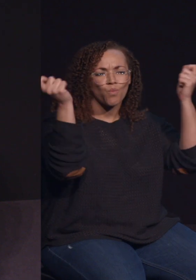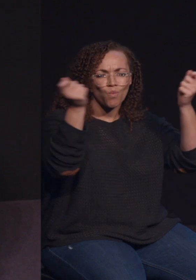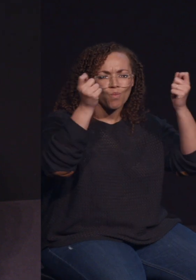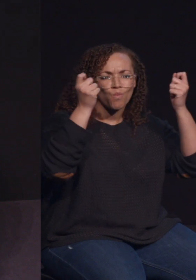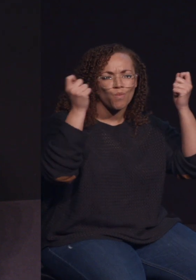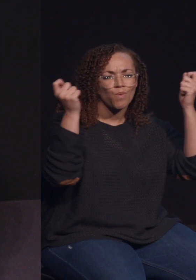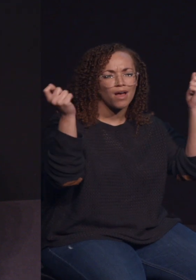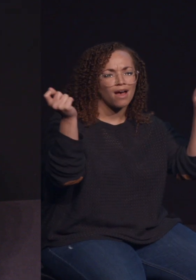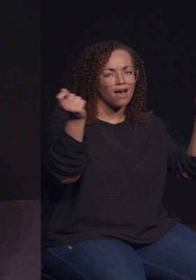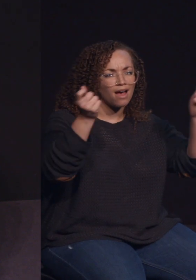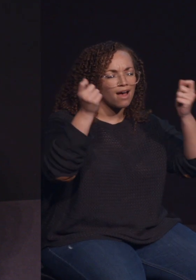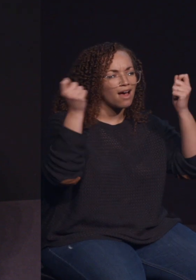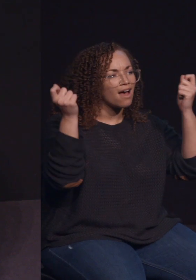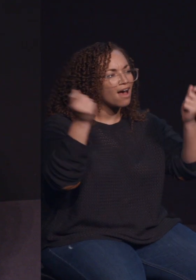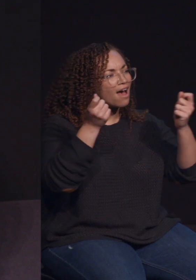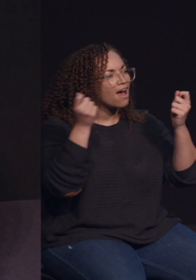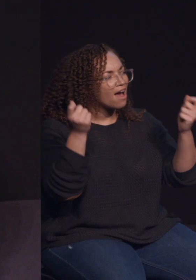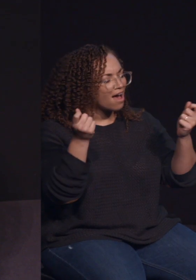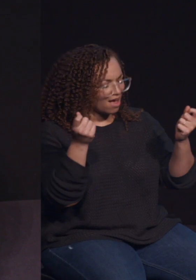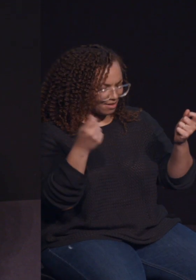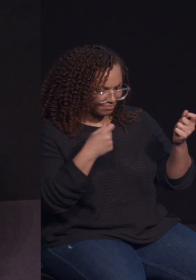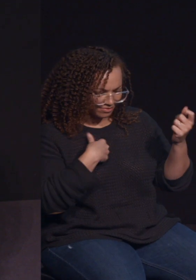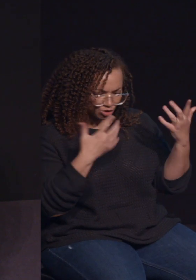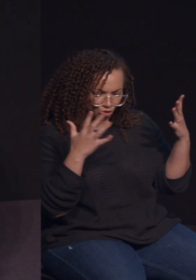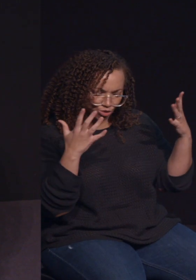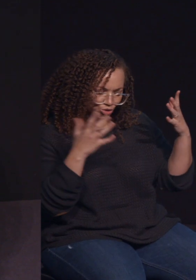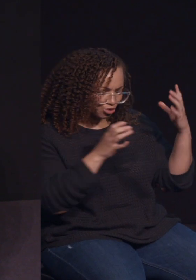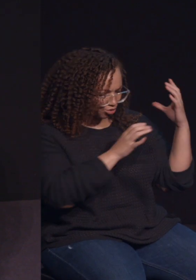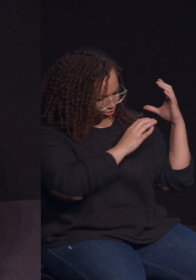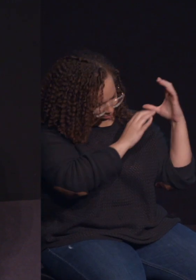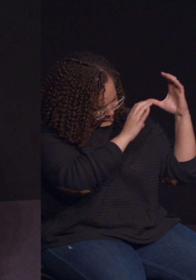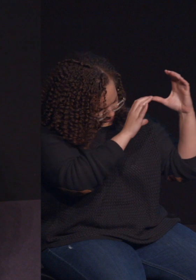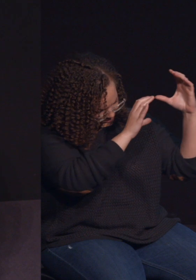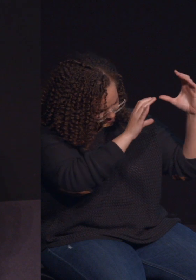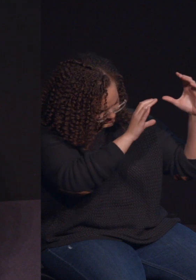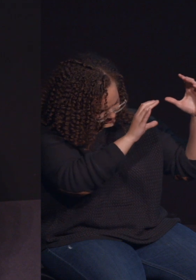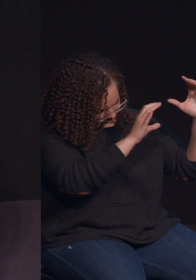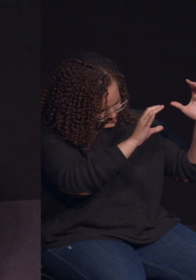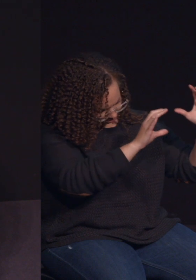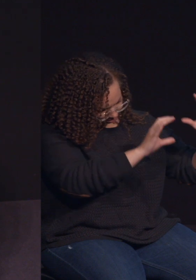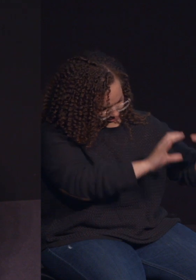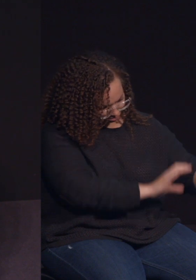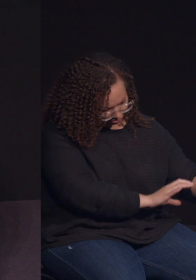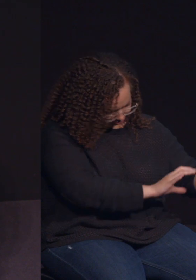Since I laid by burdens down